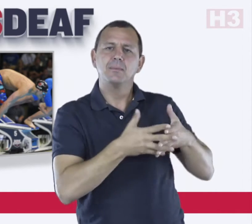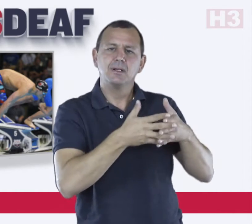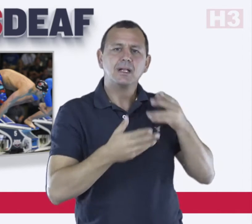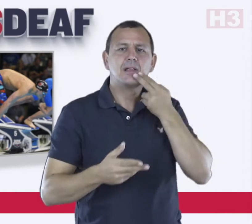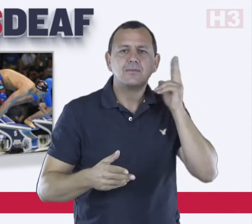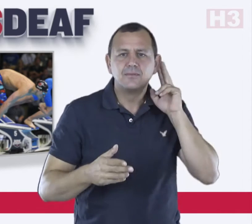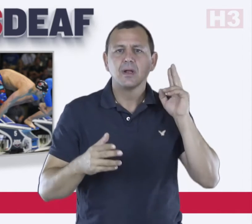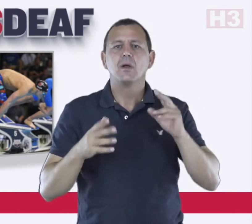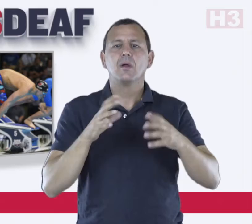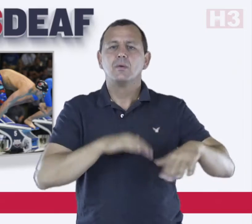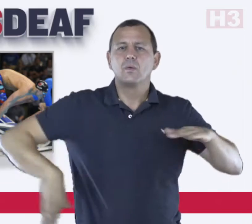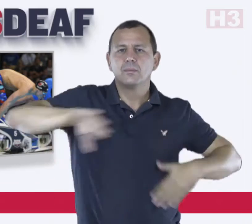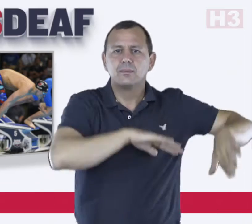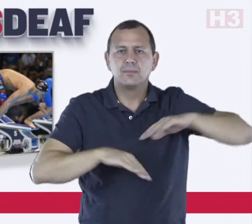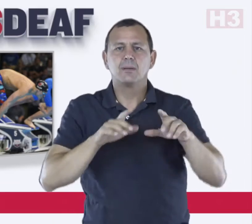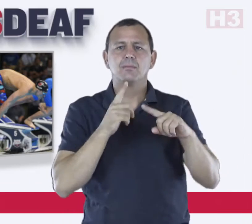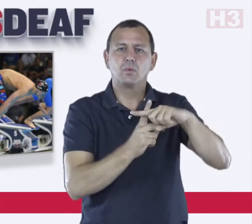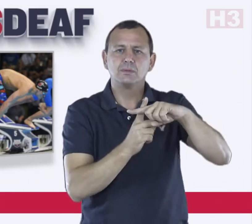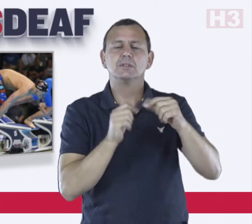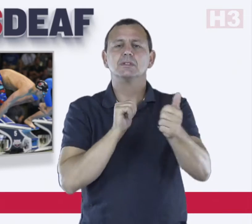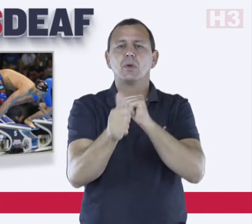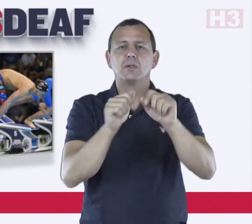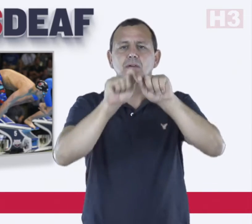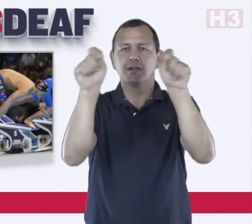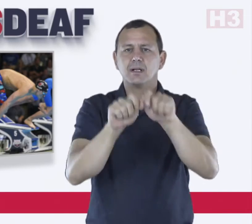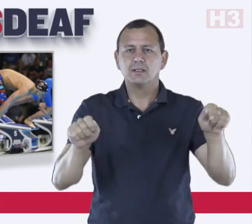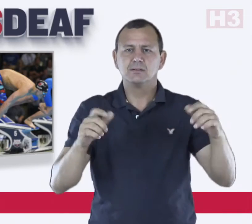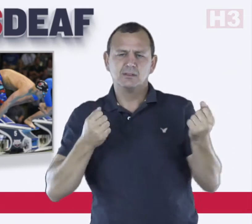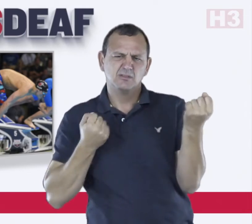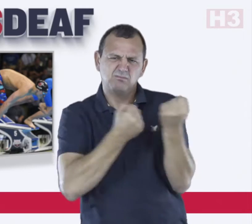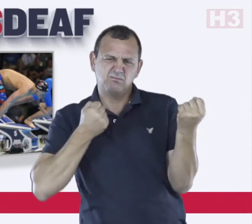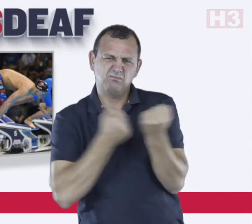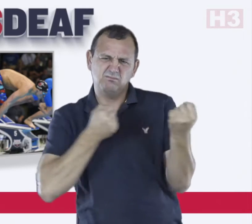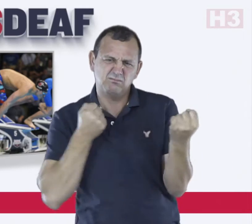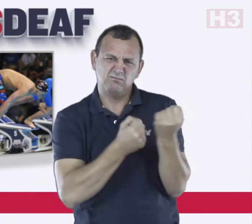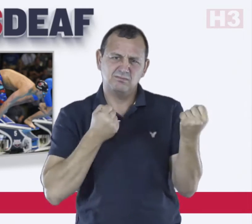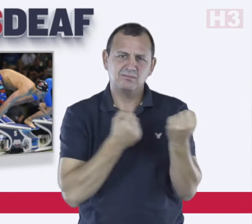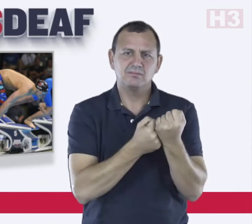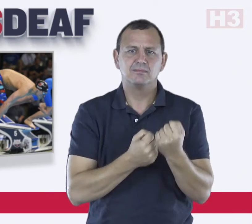by USA’s Deaf Swimming and Sports Federation.